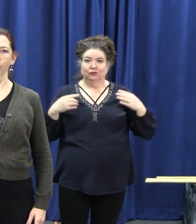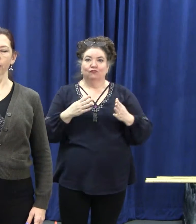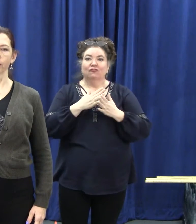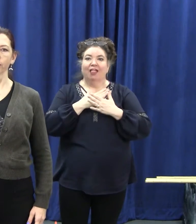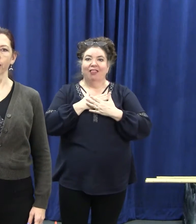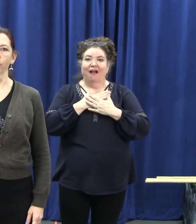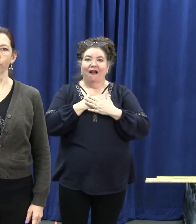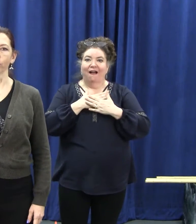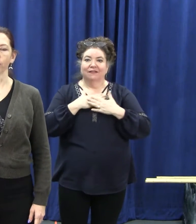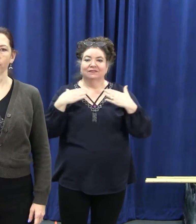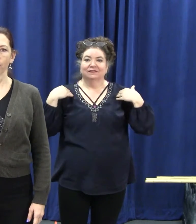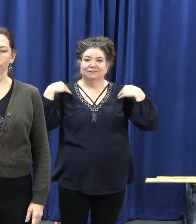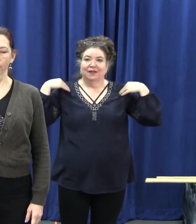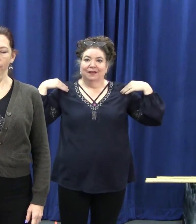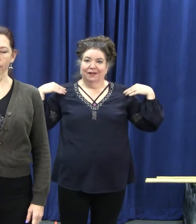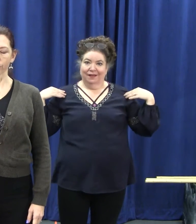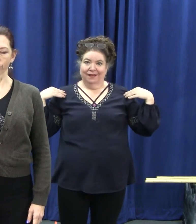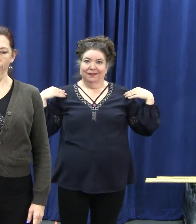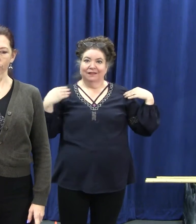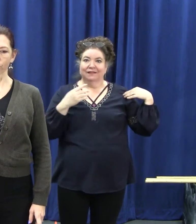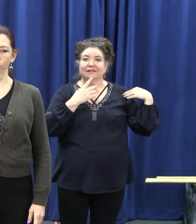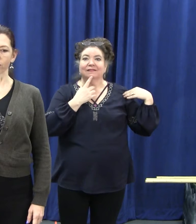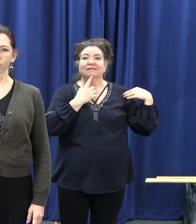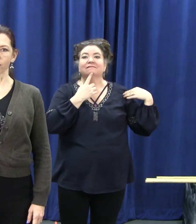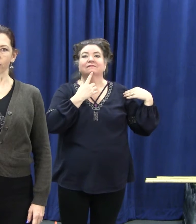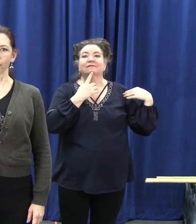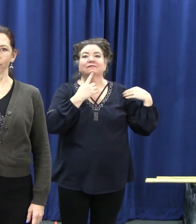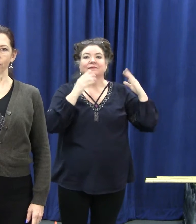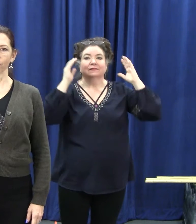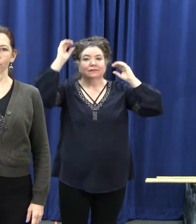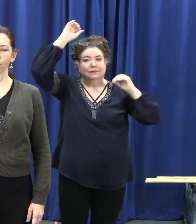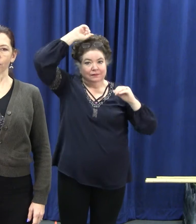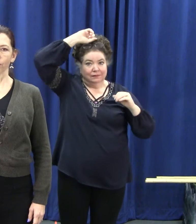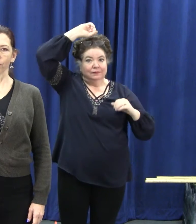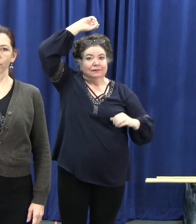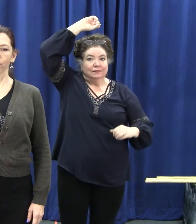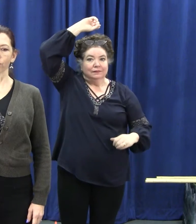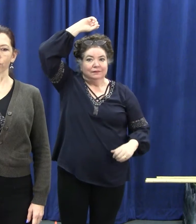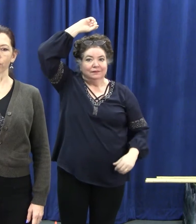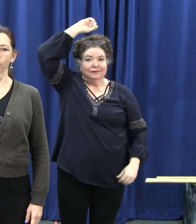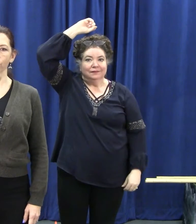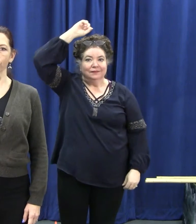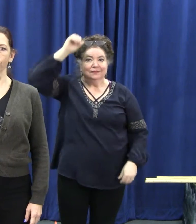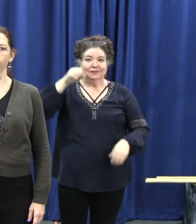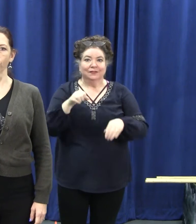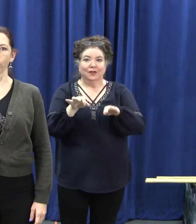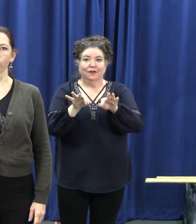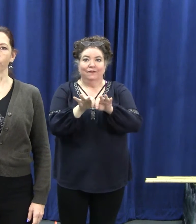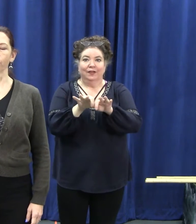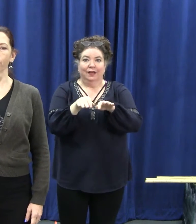back and down, your head is reaching toward the ceiling, your heels are into the floor,